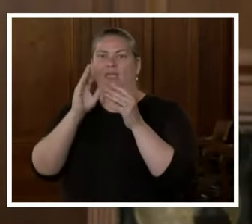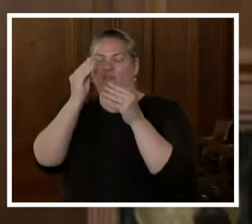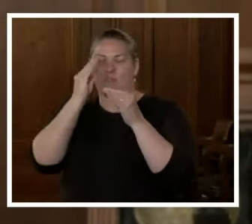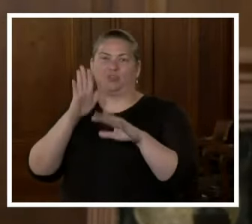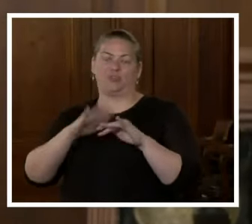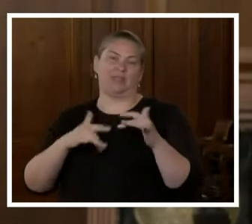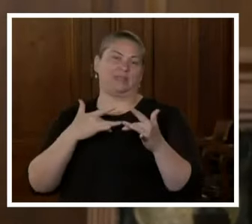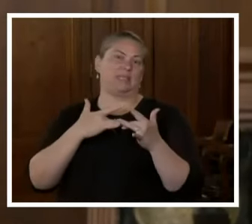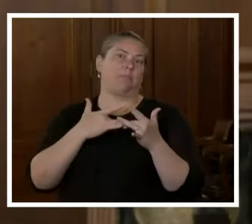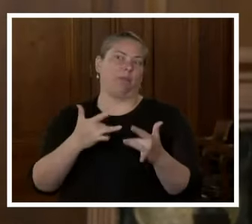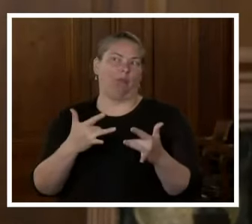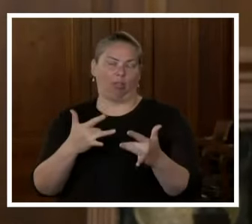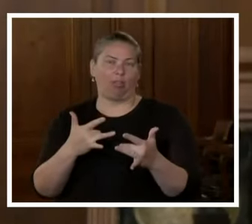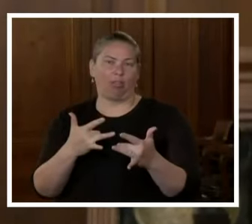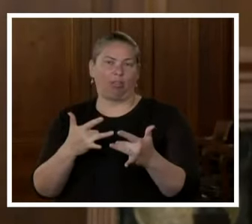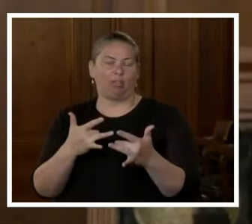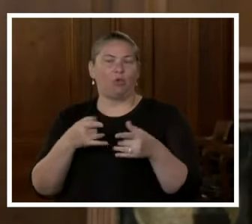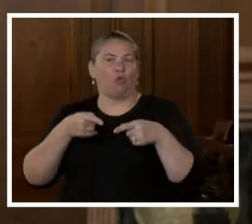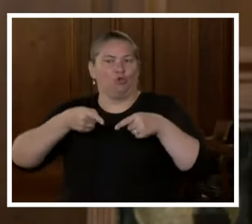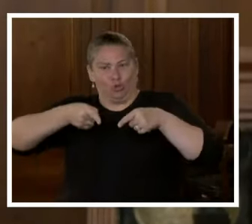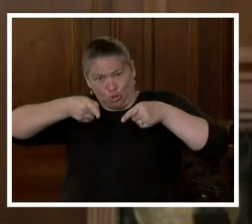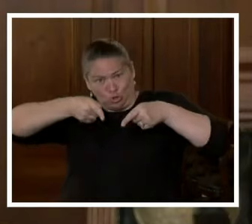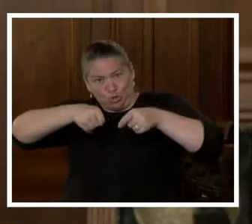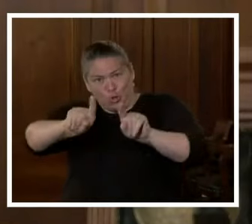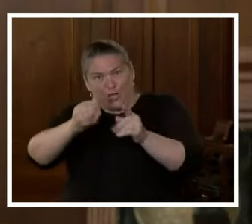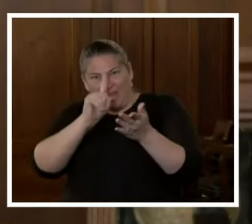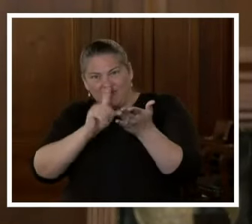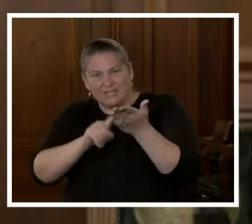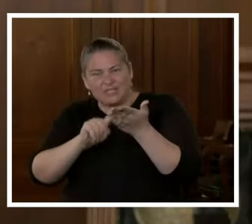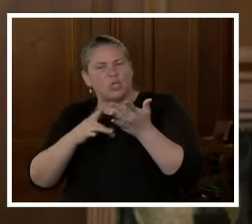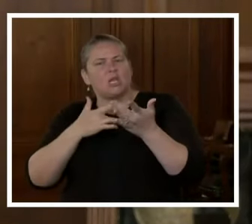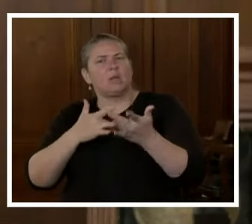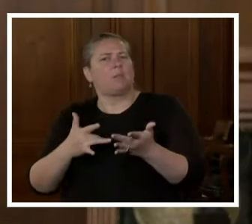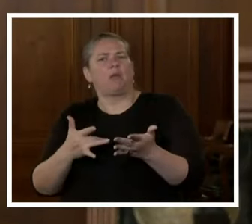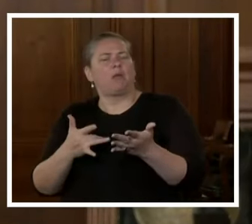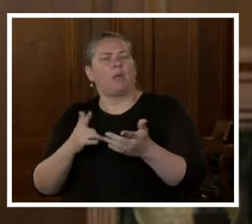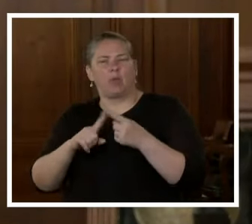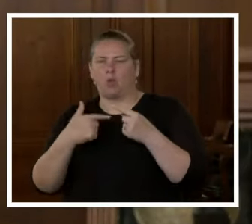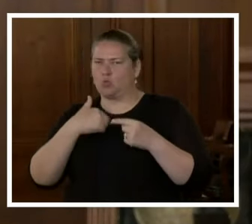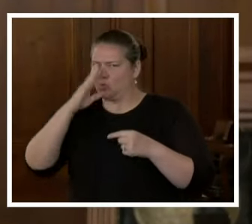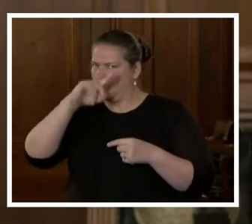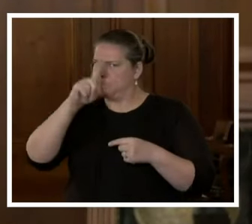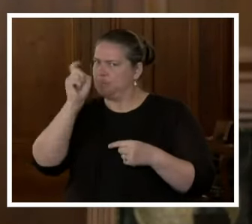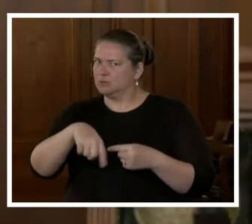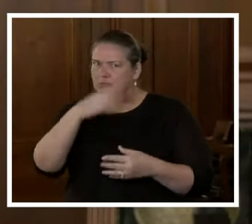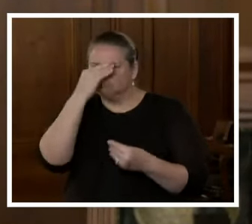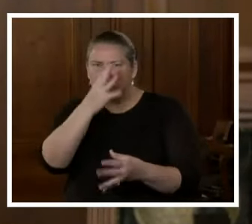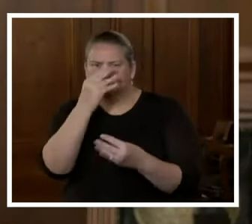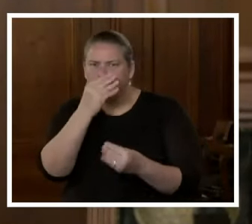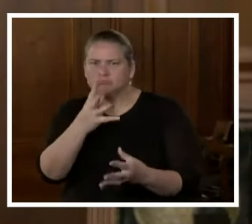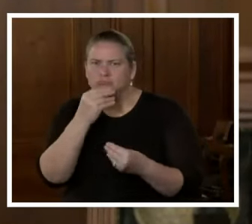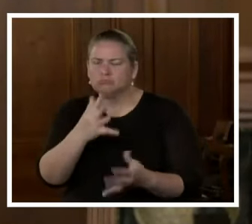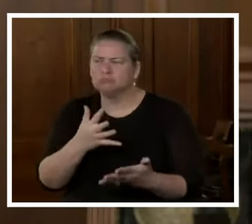WE'VE GOT ONE, TWO, THREE, FOUR, FIVE, SIX FOLKS WITH US HERE TODAY.